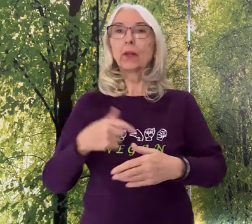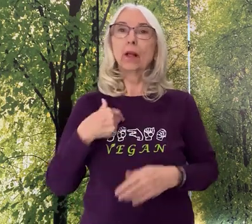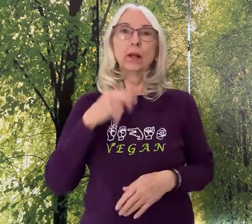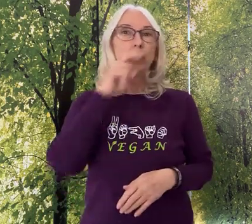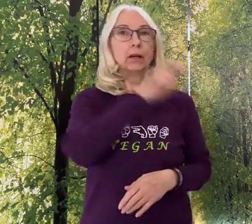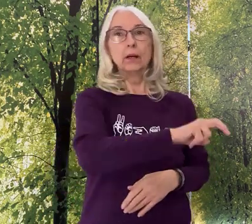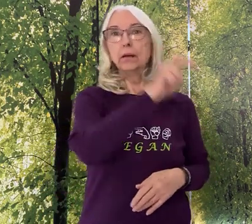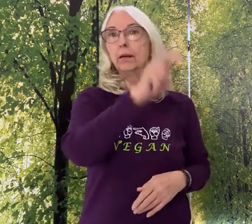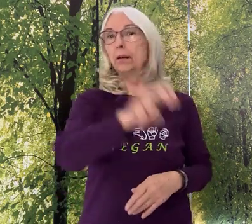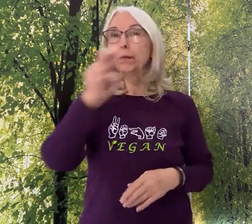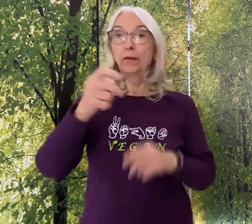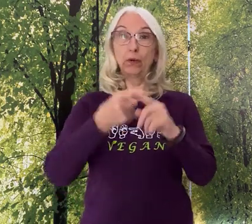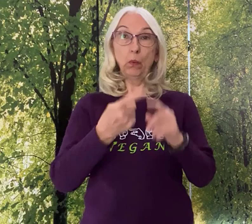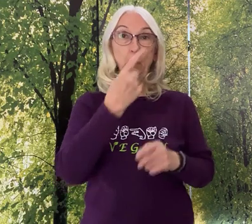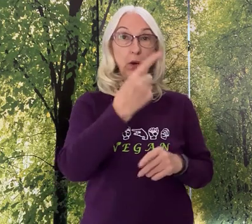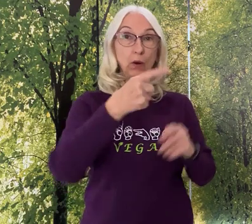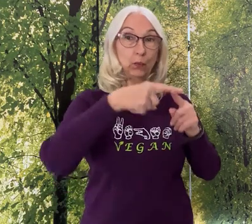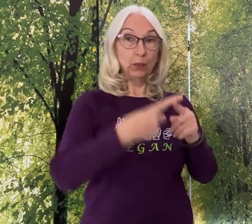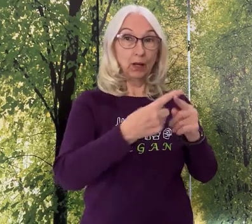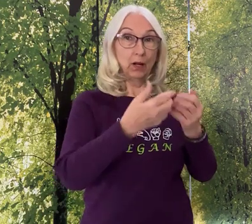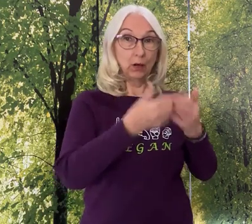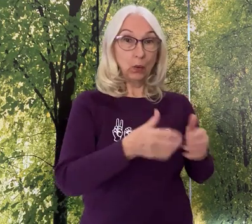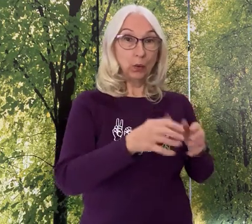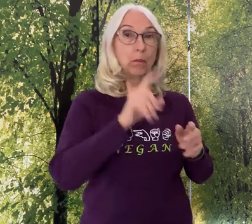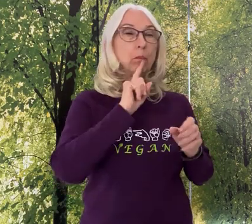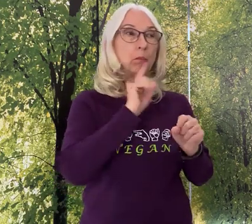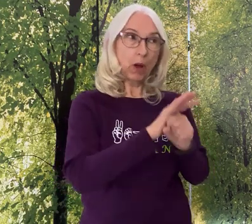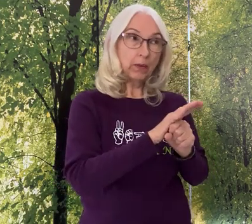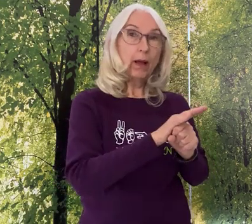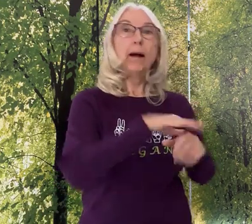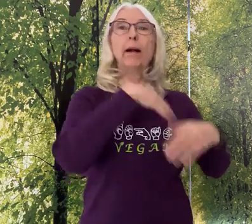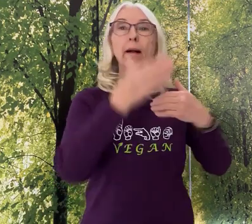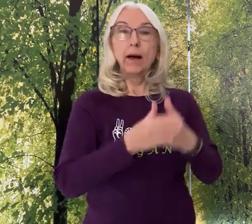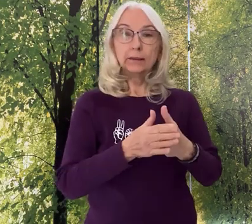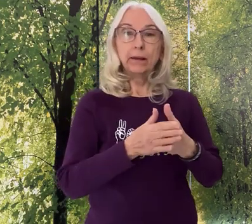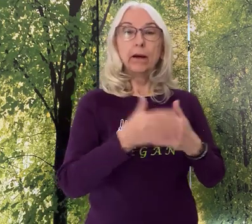I bounced from one weight loss promise to the next.